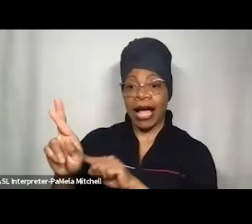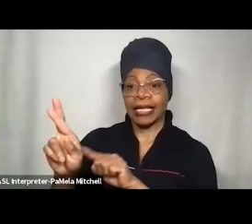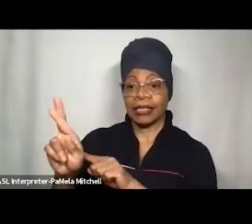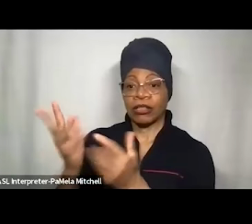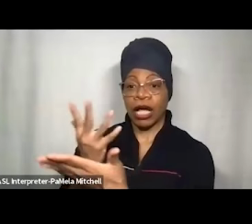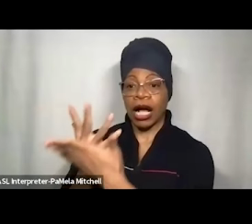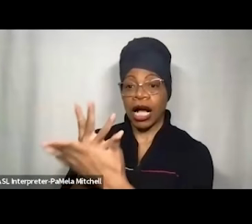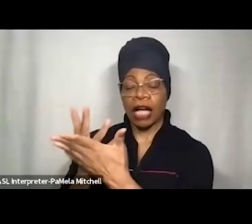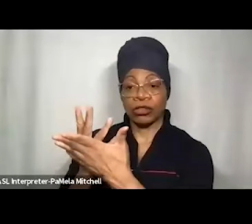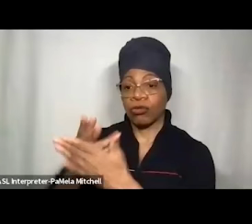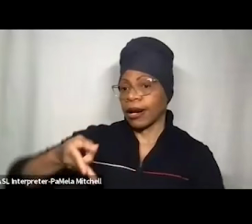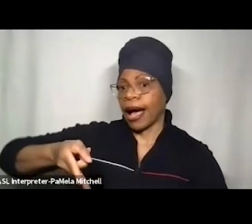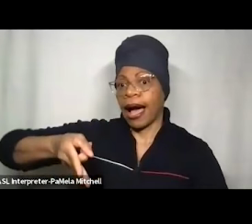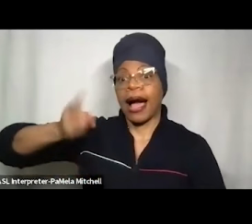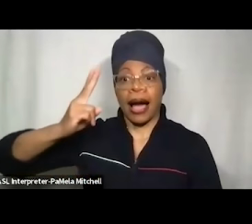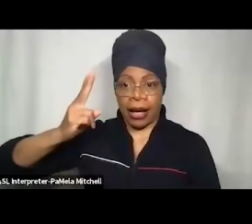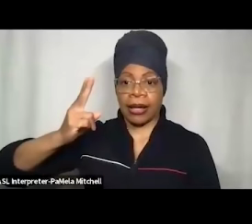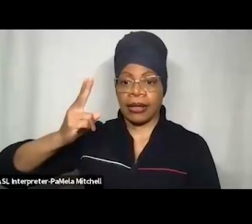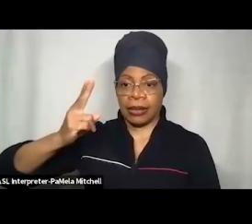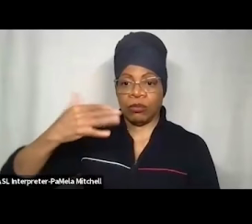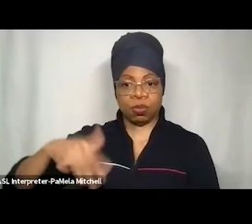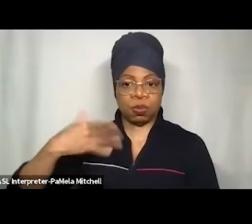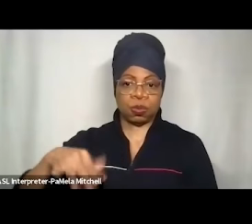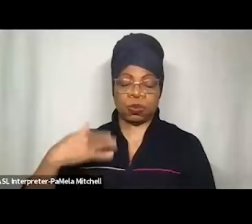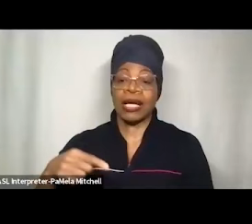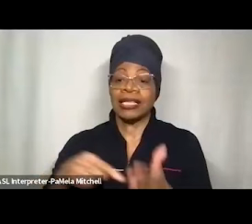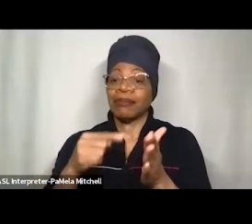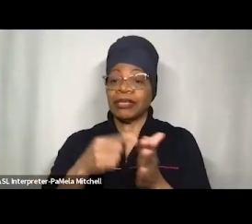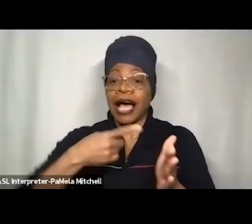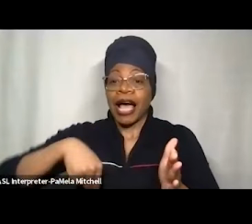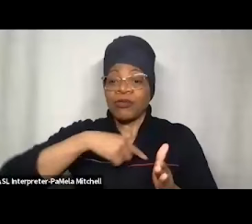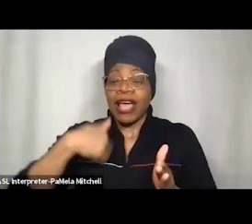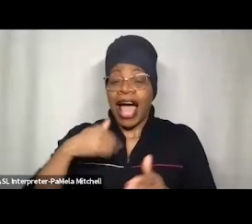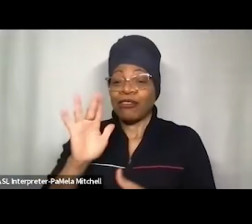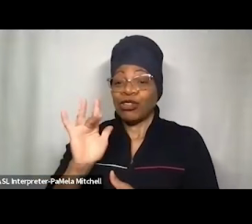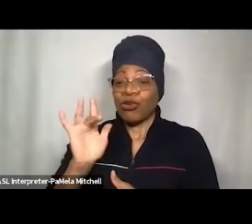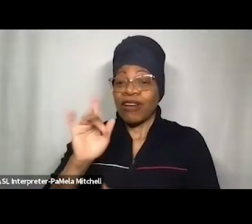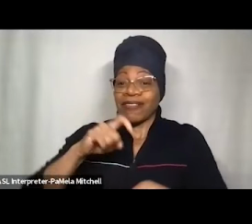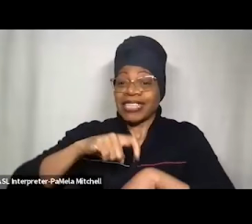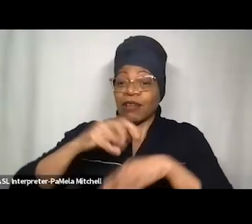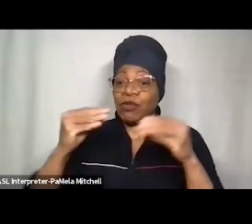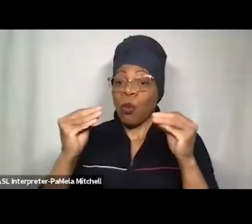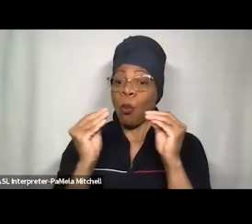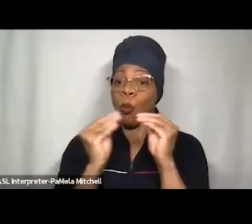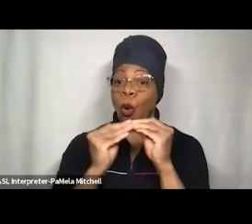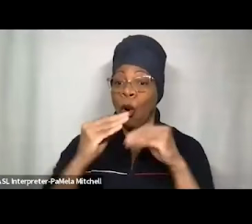are much, much higher. So we have sometimes 25 times the rates of these disorders in incarcerated settings,